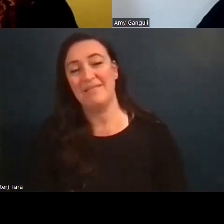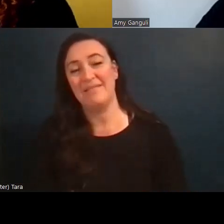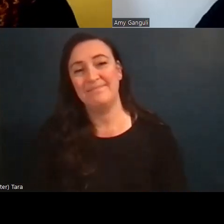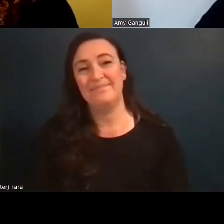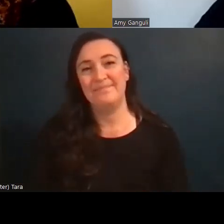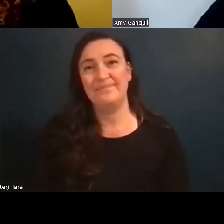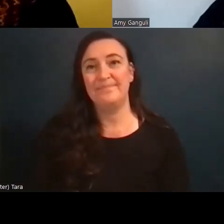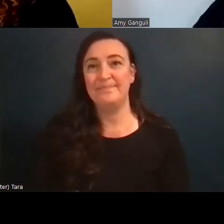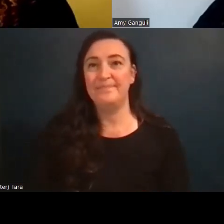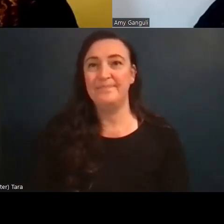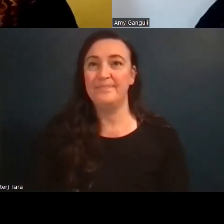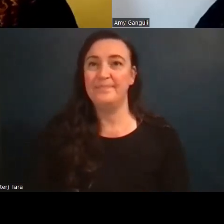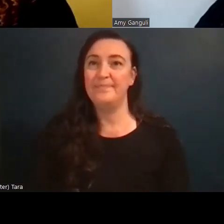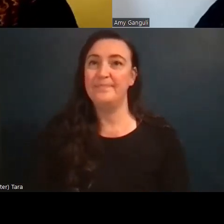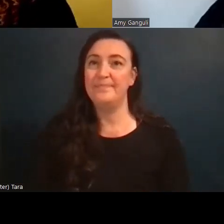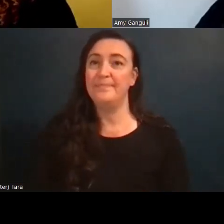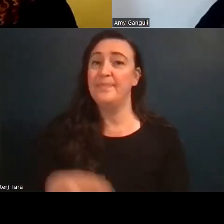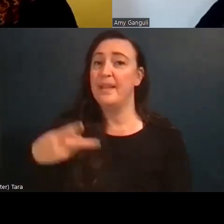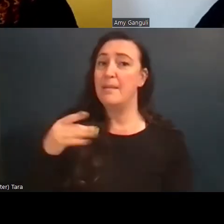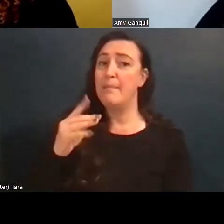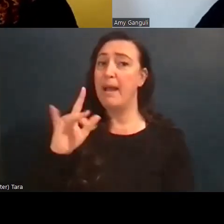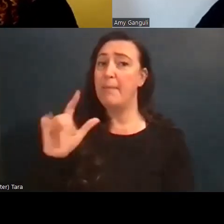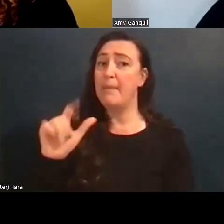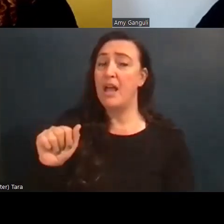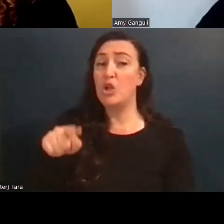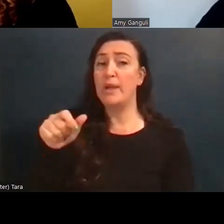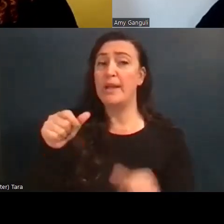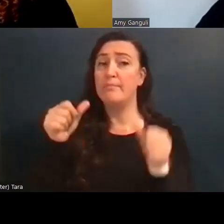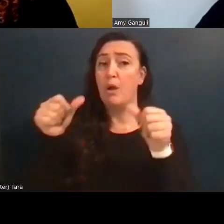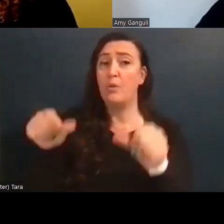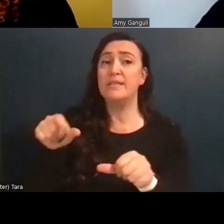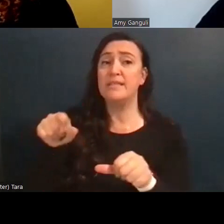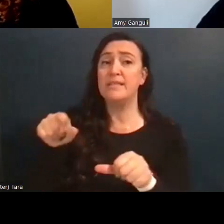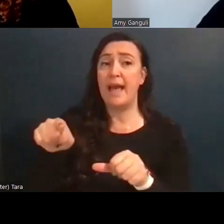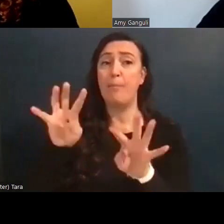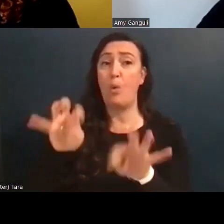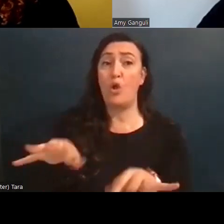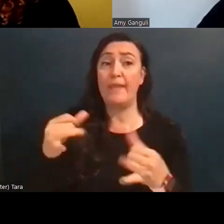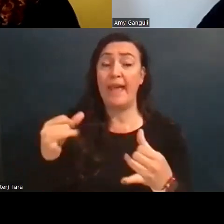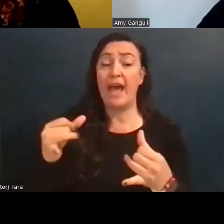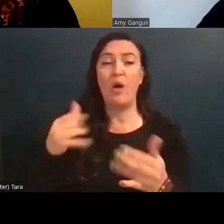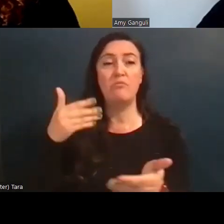Pamela, you can go ahead and post that full NAL. We're getting towards the end.